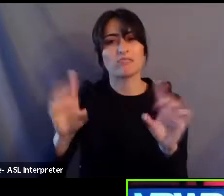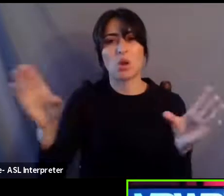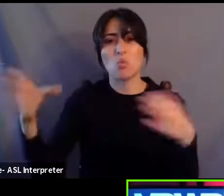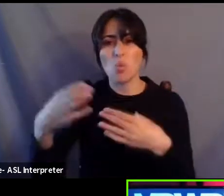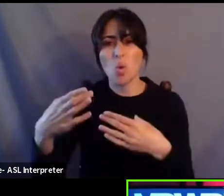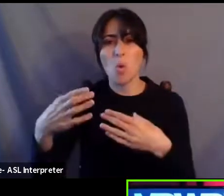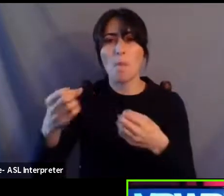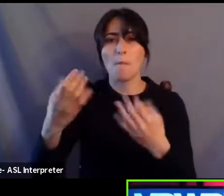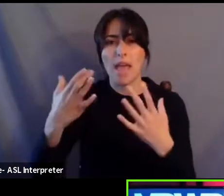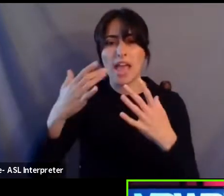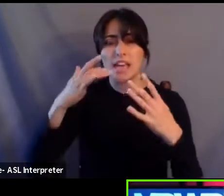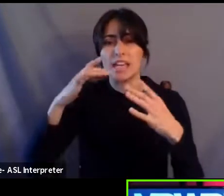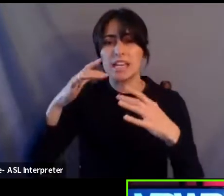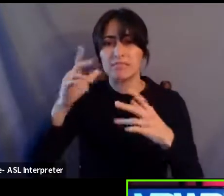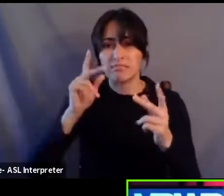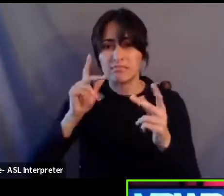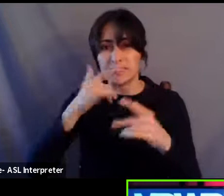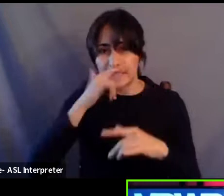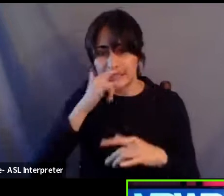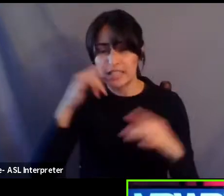It wasn't recess because it was high school but everybody was hanging out in the room.